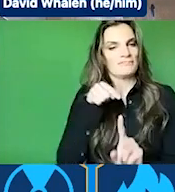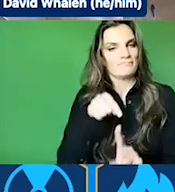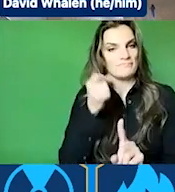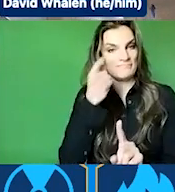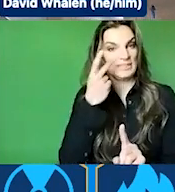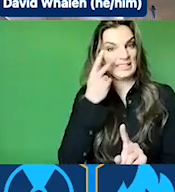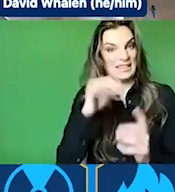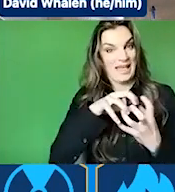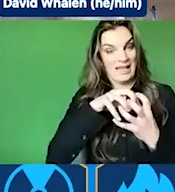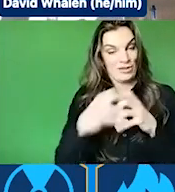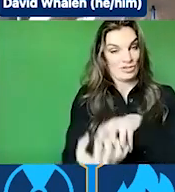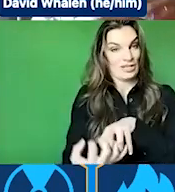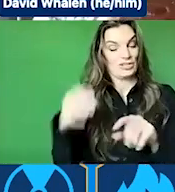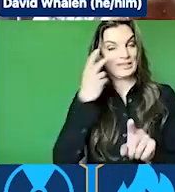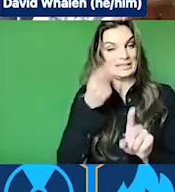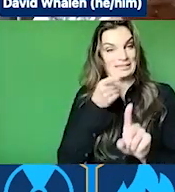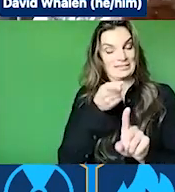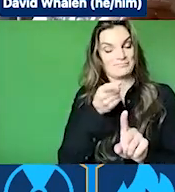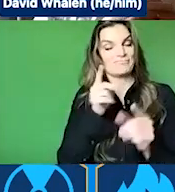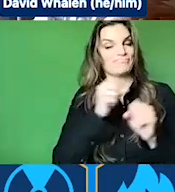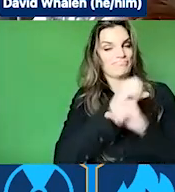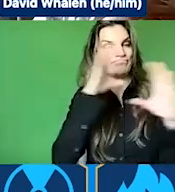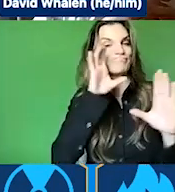intersectionality heading with a